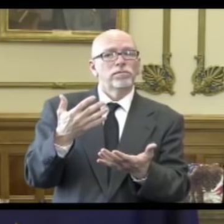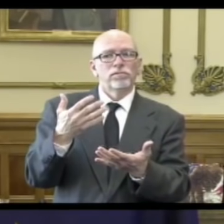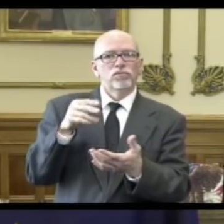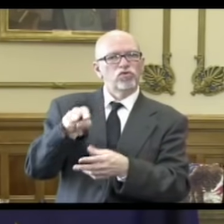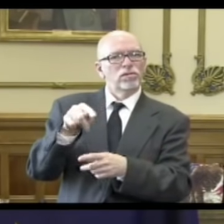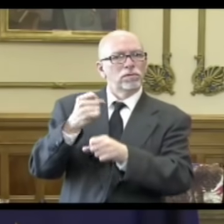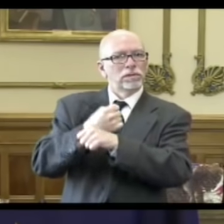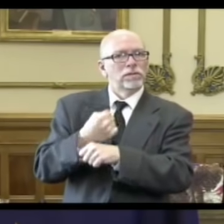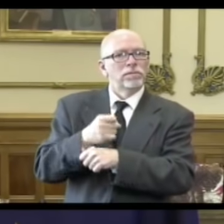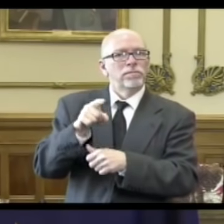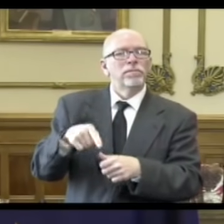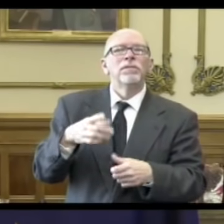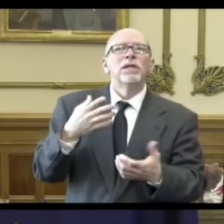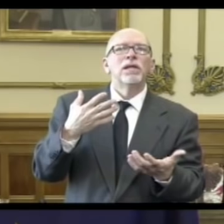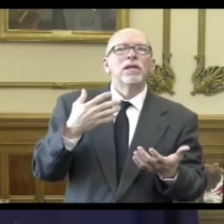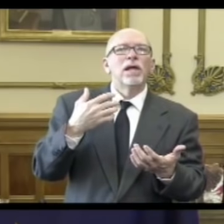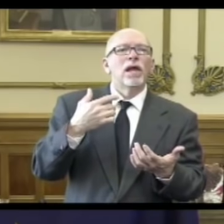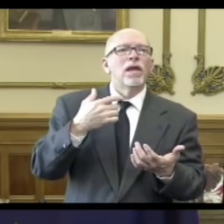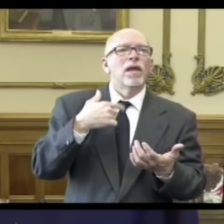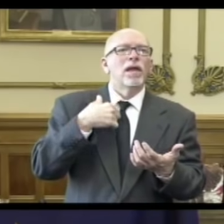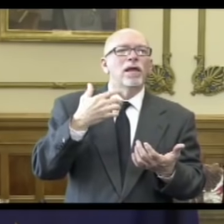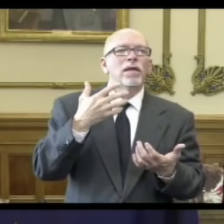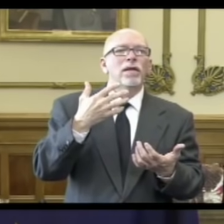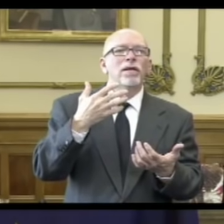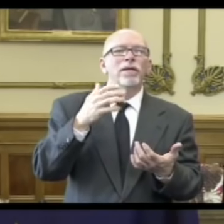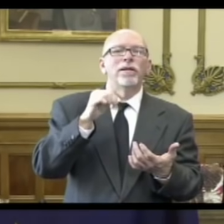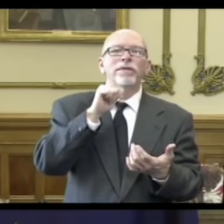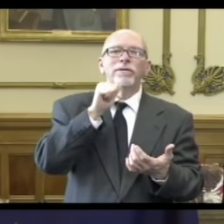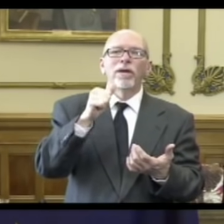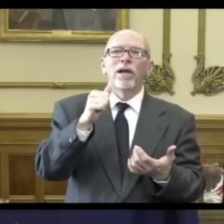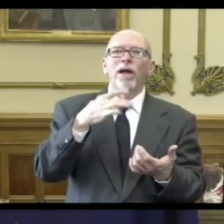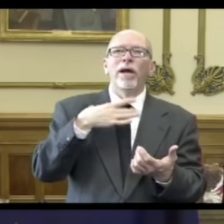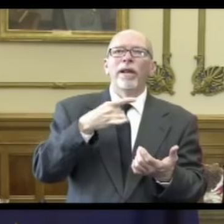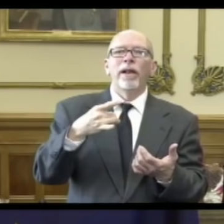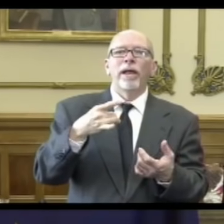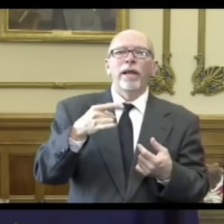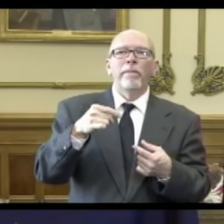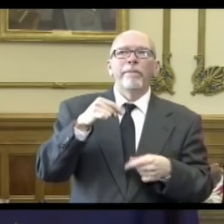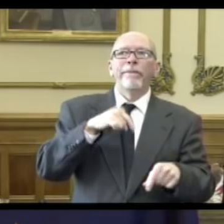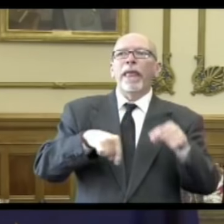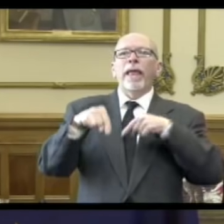MADE QUITE A DIFFERENCE. THE PROOF. IS IN THE NUMBERS AND I